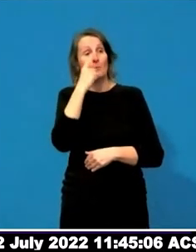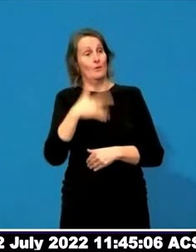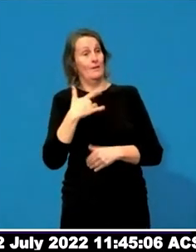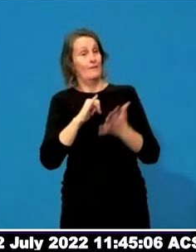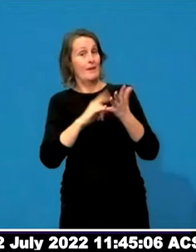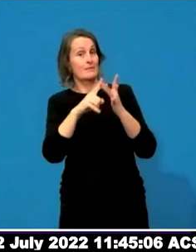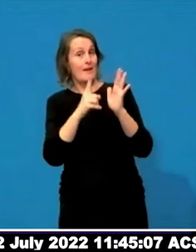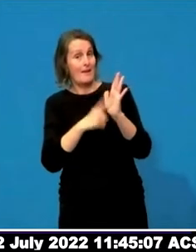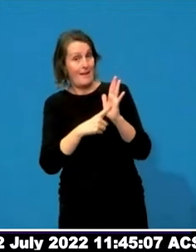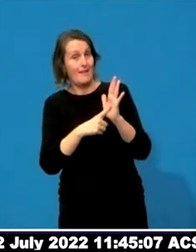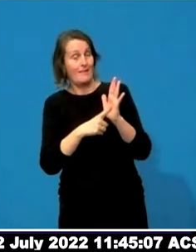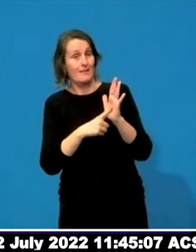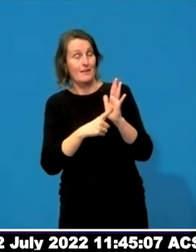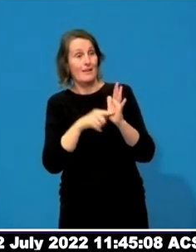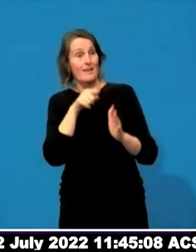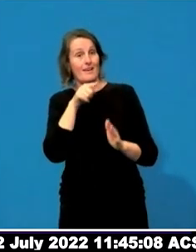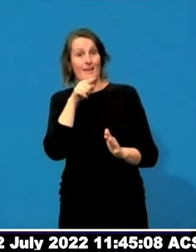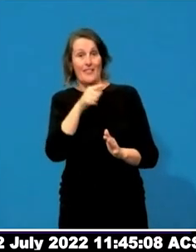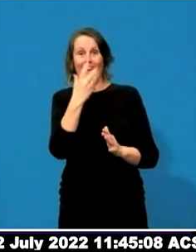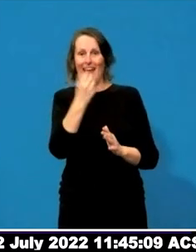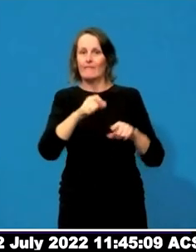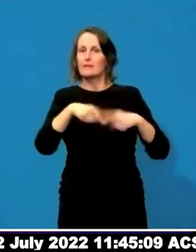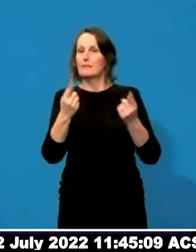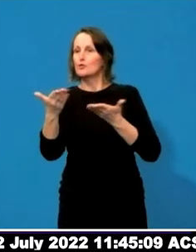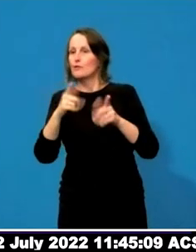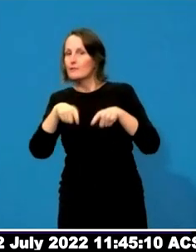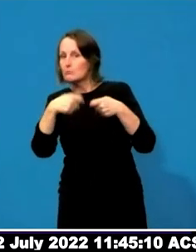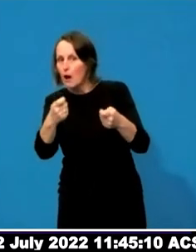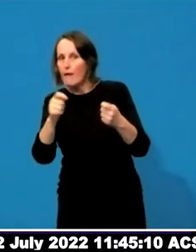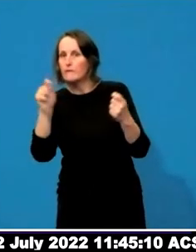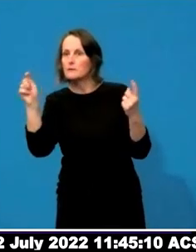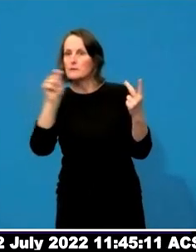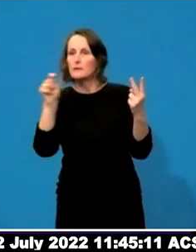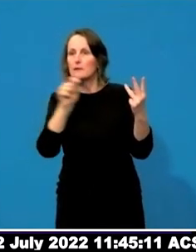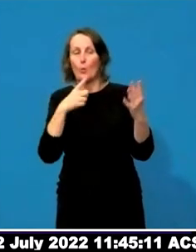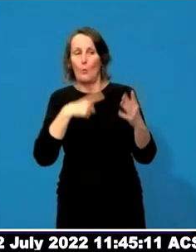have a range of providers and a complexity of their needs